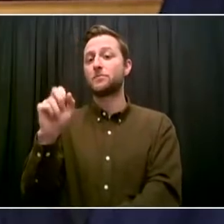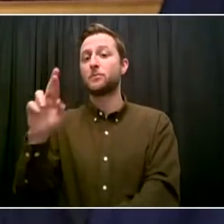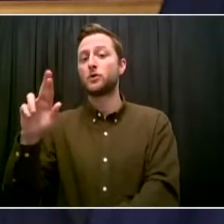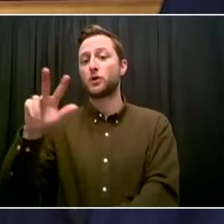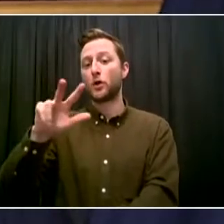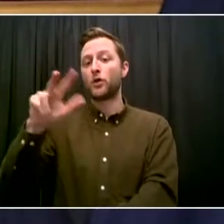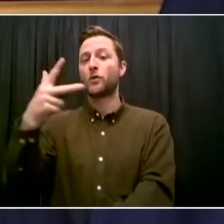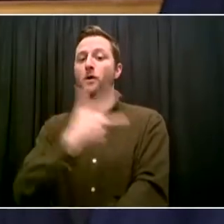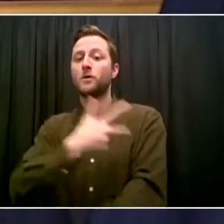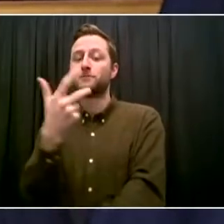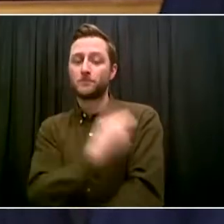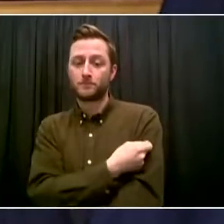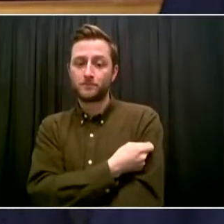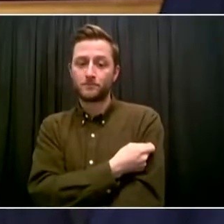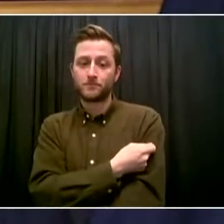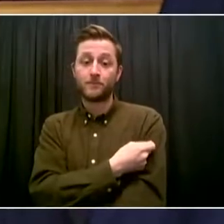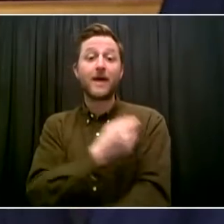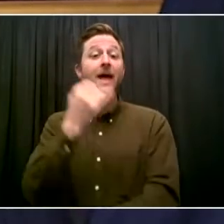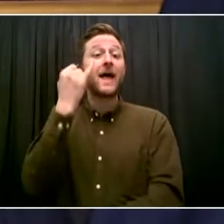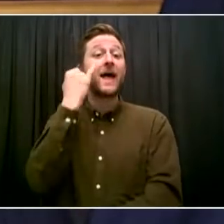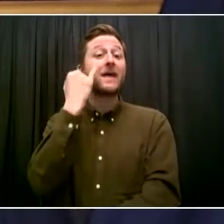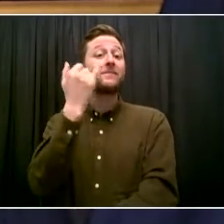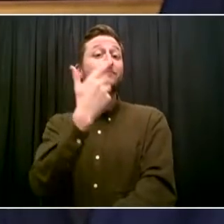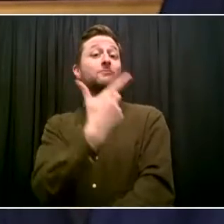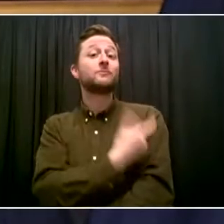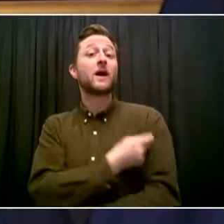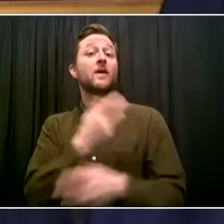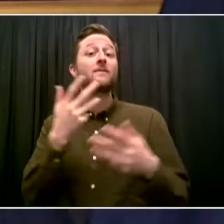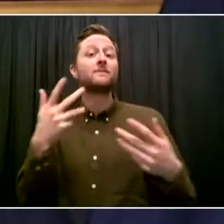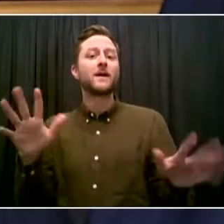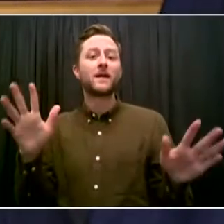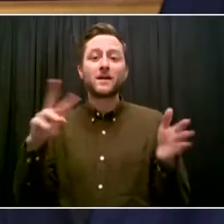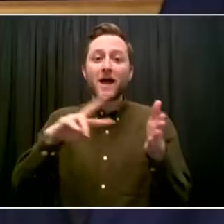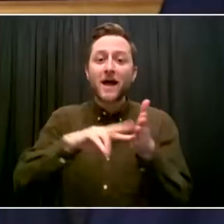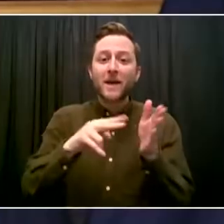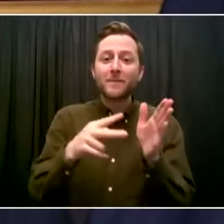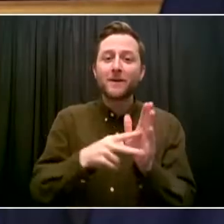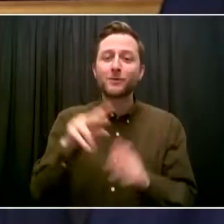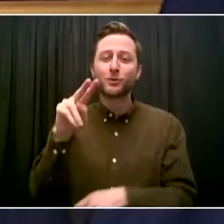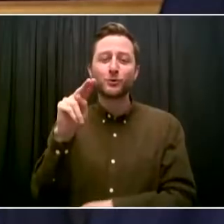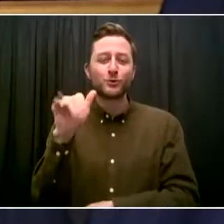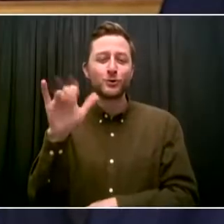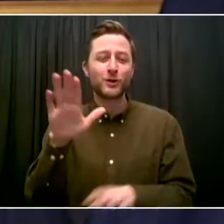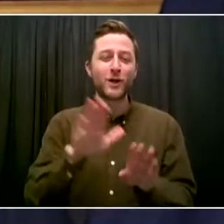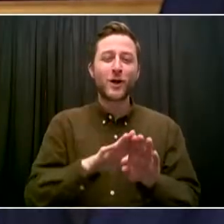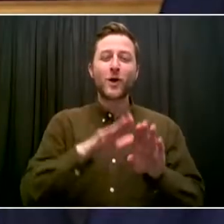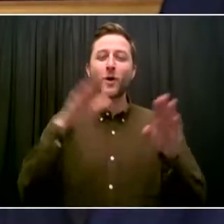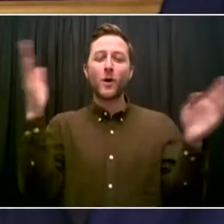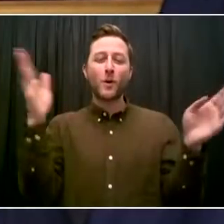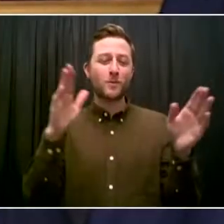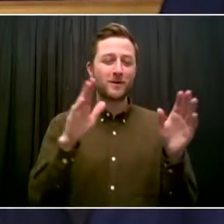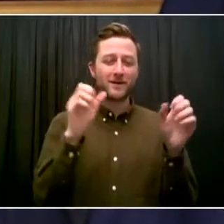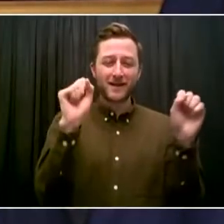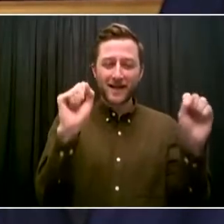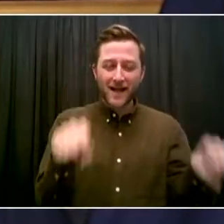OVER AGAIN, BE VACCINATED AND BOOSTED. GETTING VACCINAETD